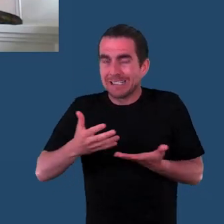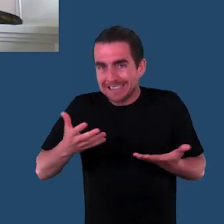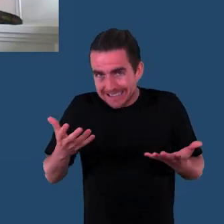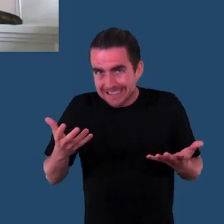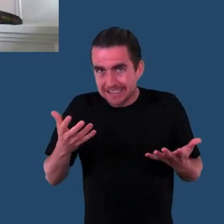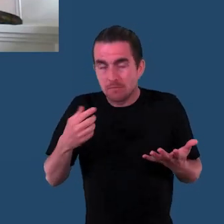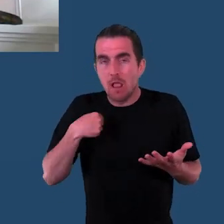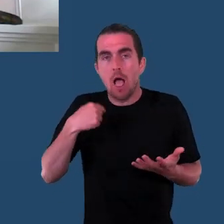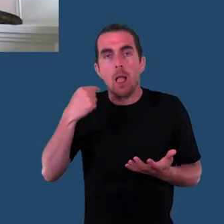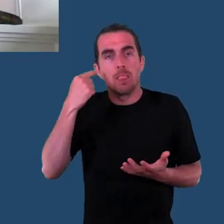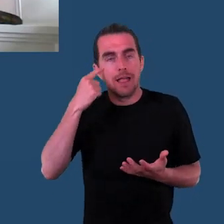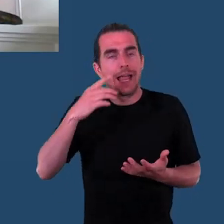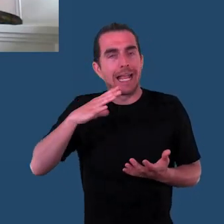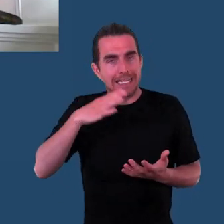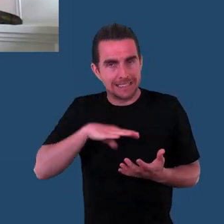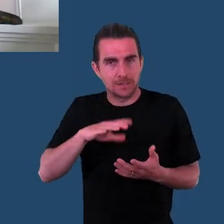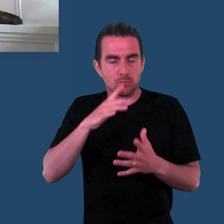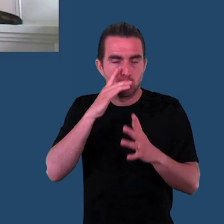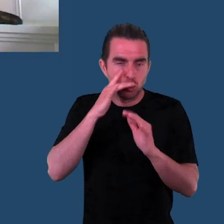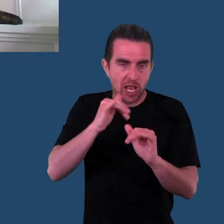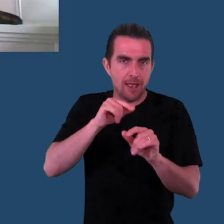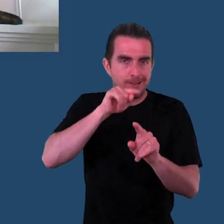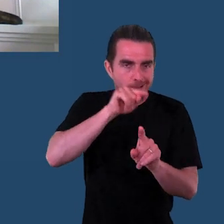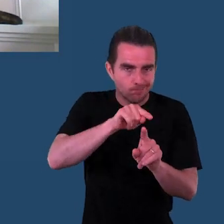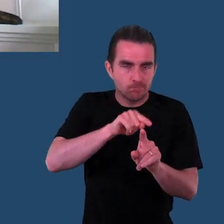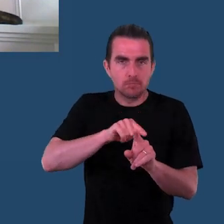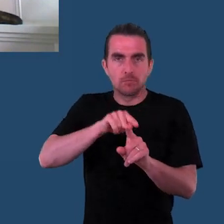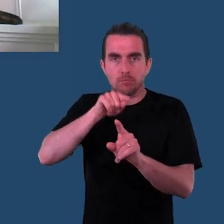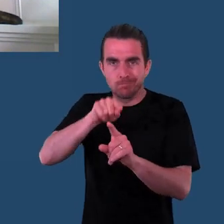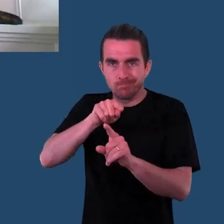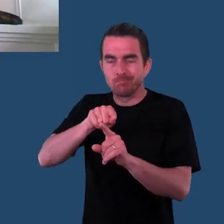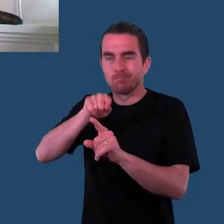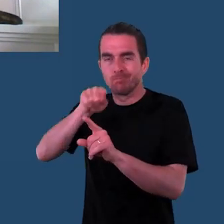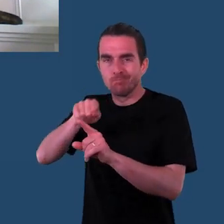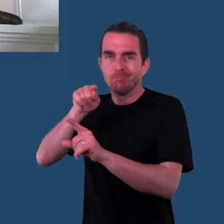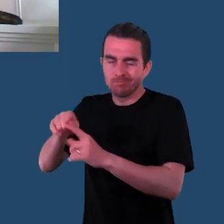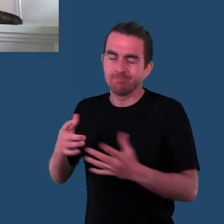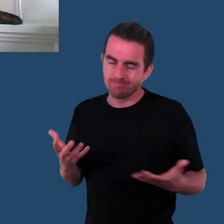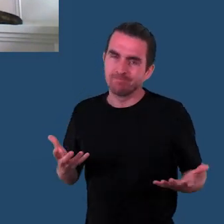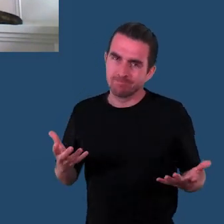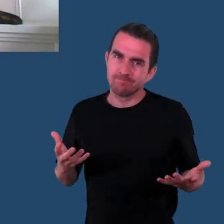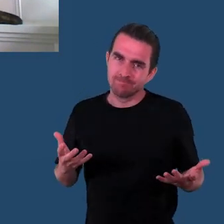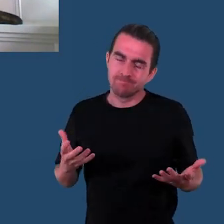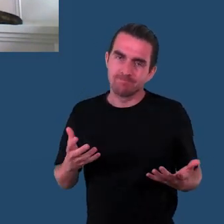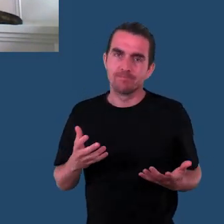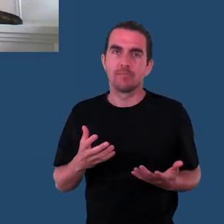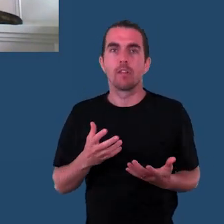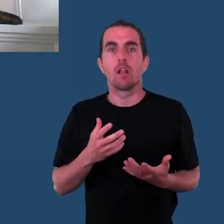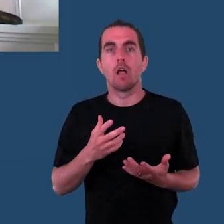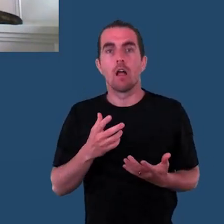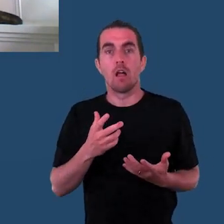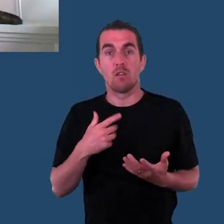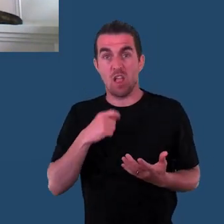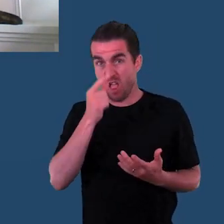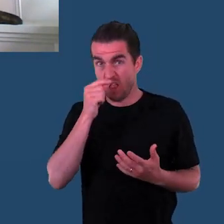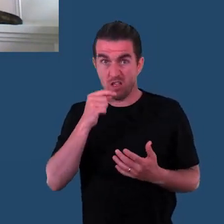and I think it needs to be looked at a case by case basis, I think is the best thing. Mm-hm, yeah. We could do a whole "Nature Live" on this,